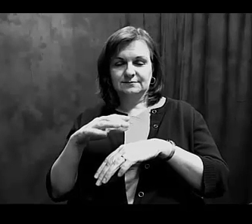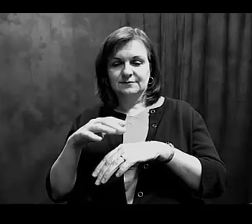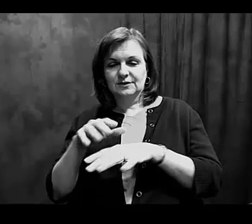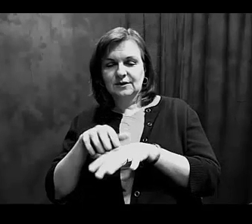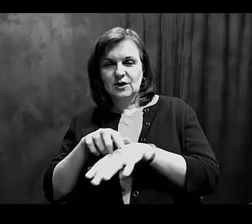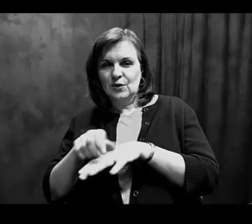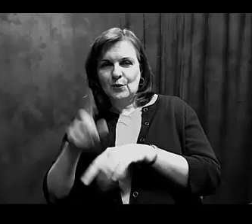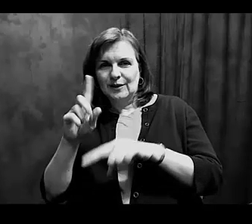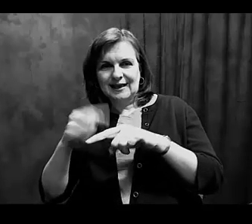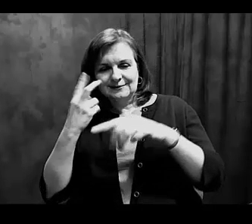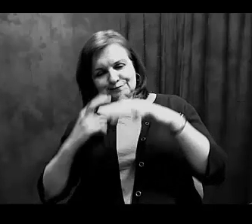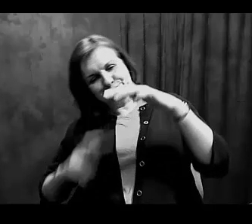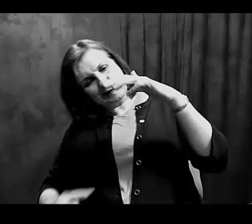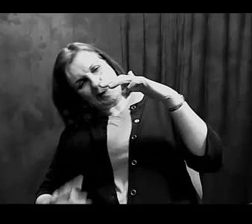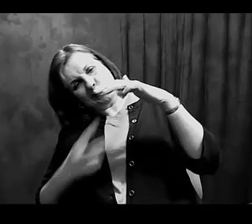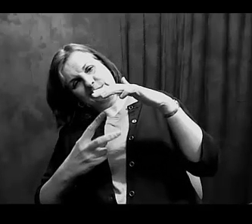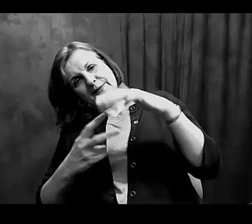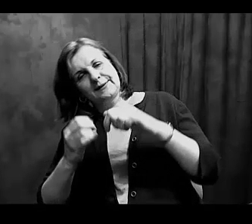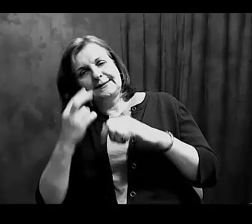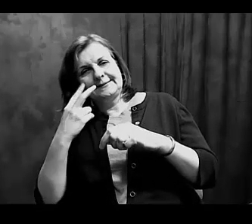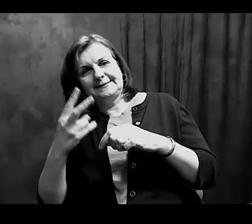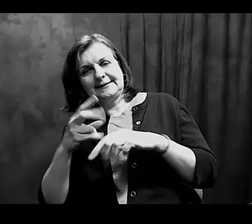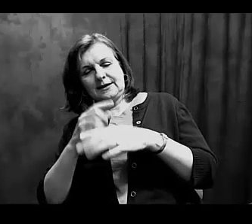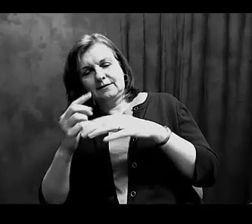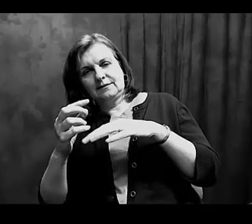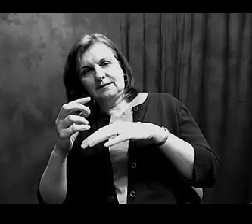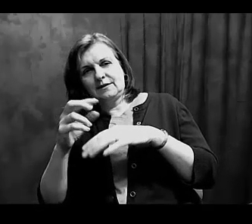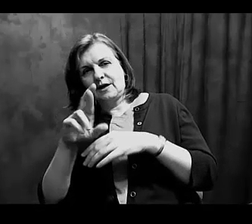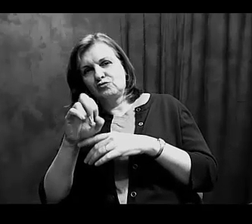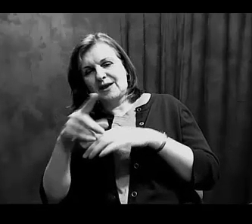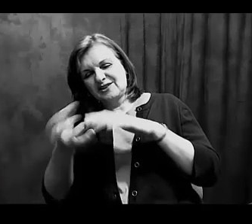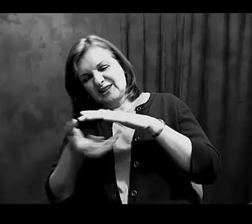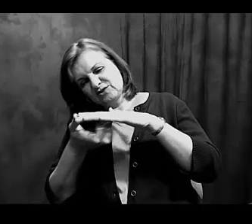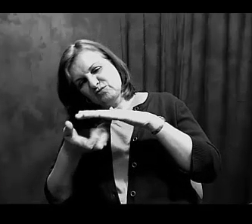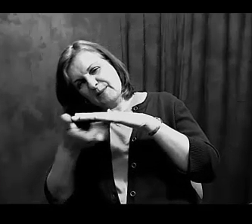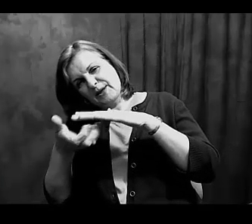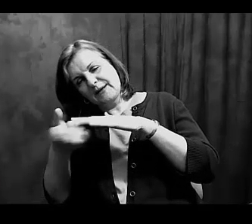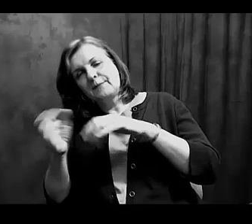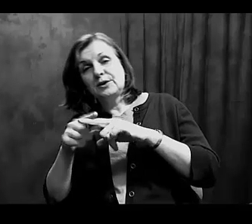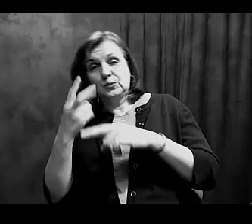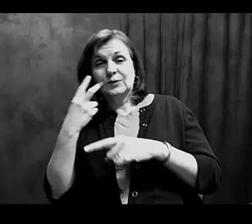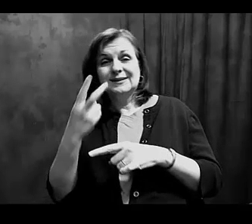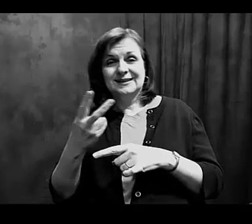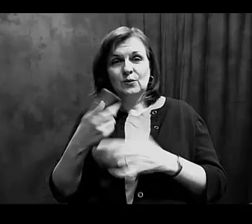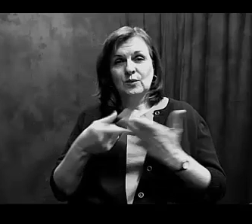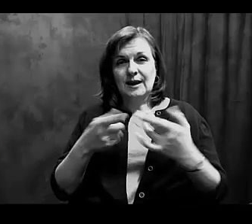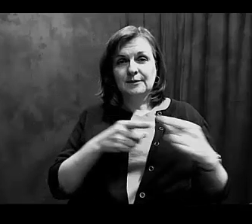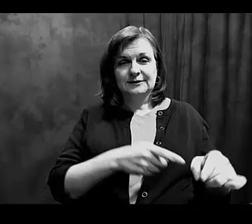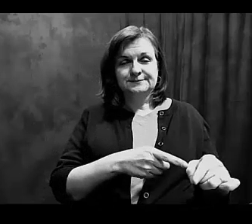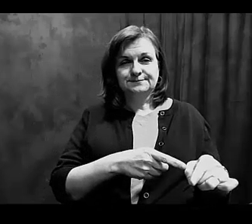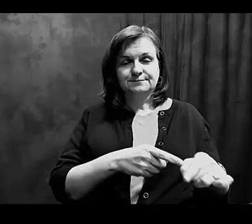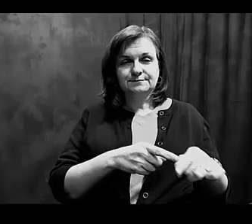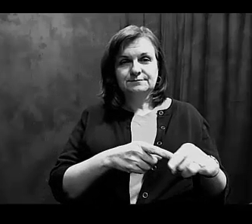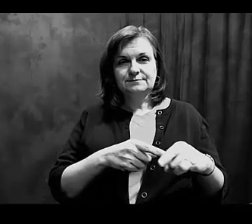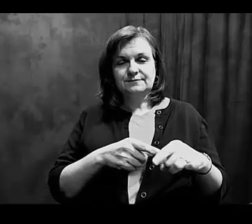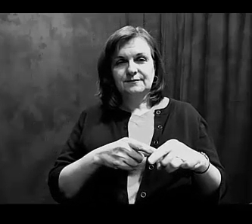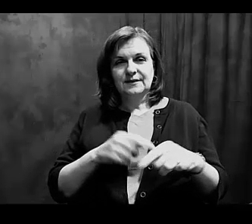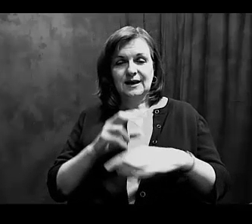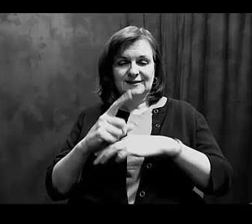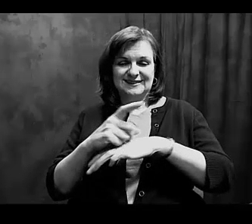unfortunately we can't get close up video of our snail radulas scraping along the moss but you get the idea that they're working very